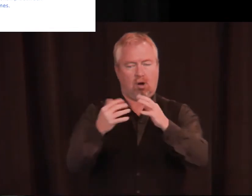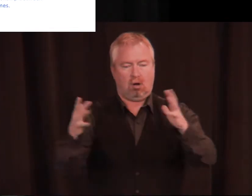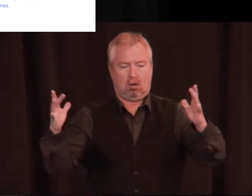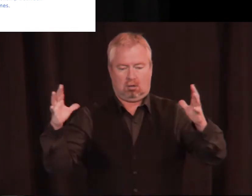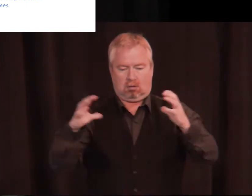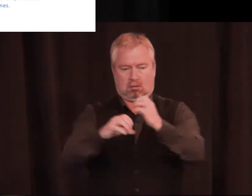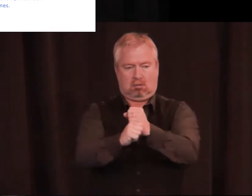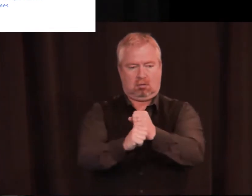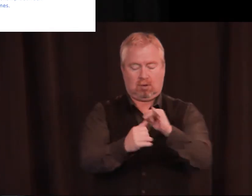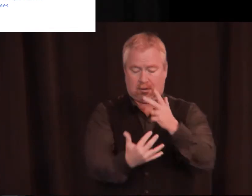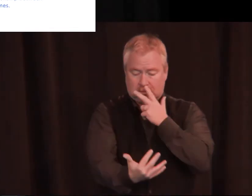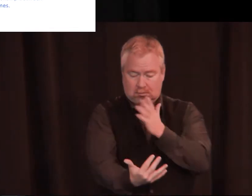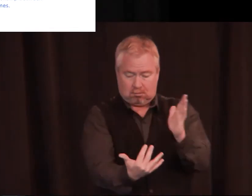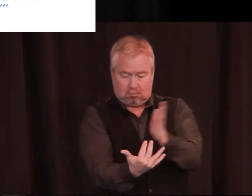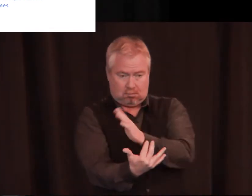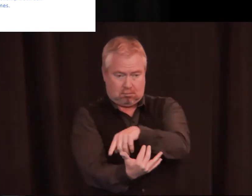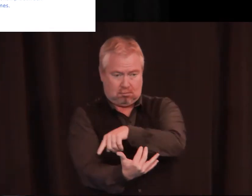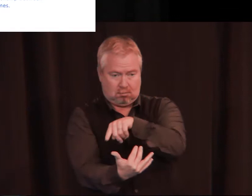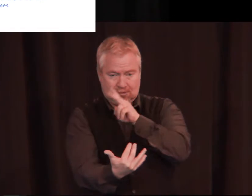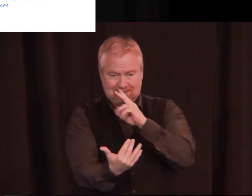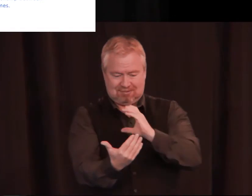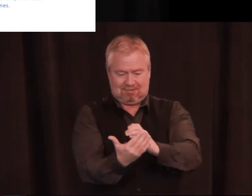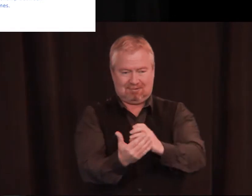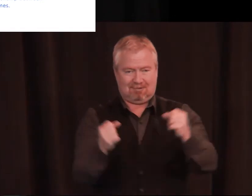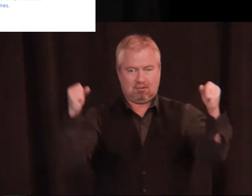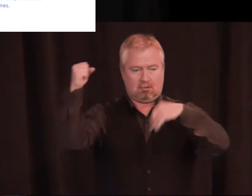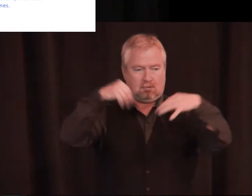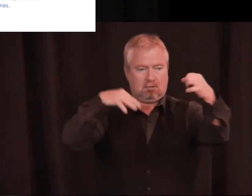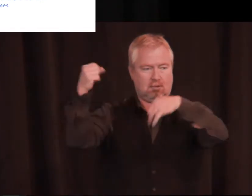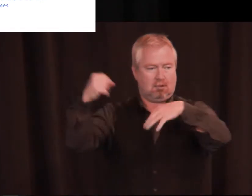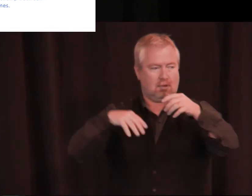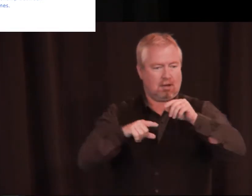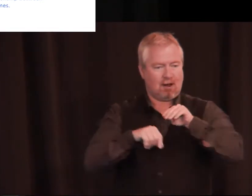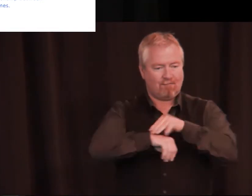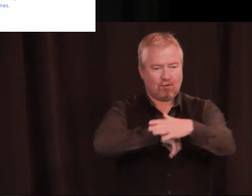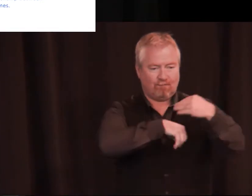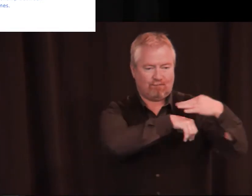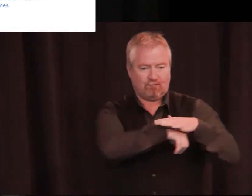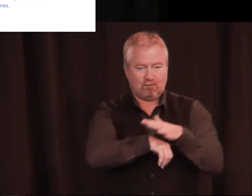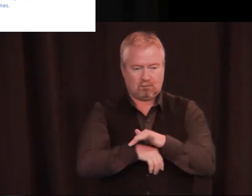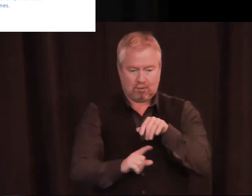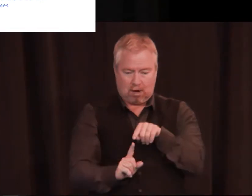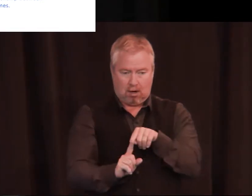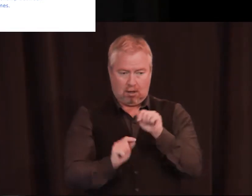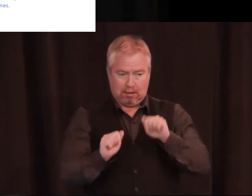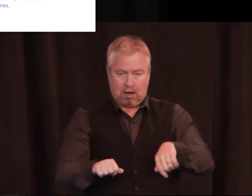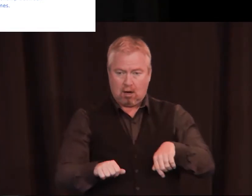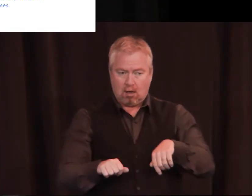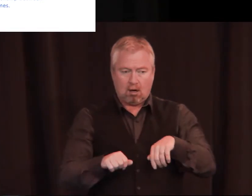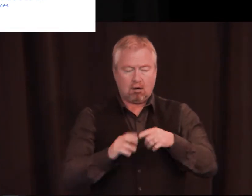that we have control over as clinicians when we're working with these children. Okay. And that we can use to benefit the children.